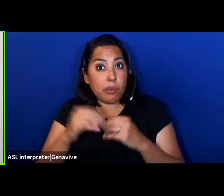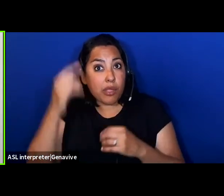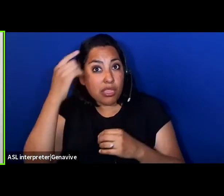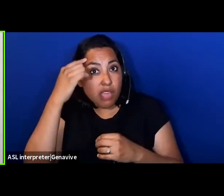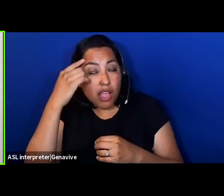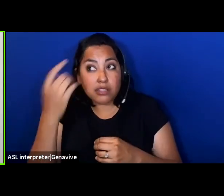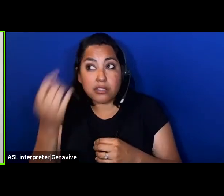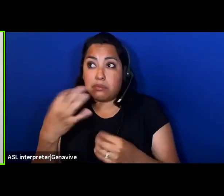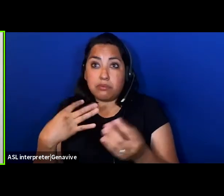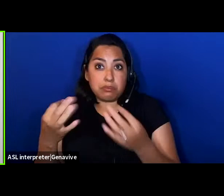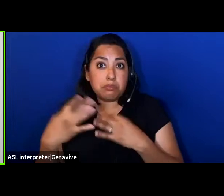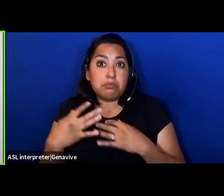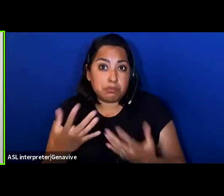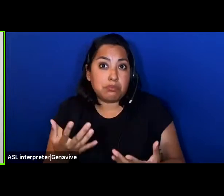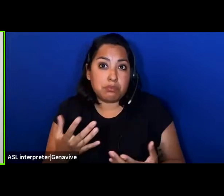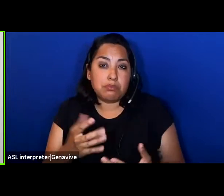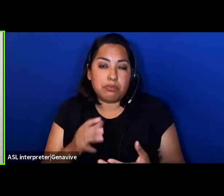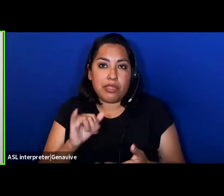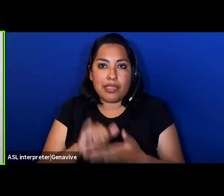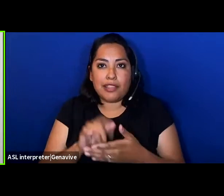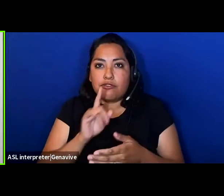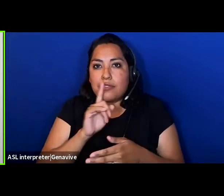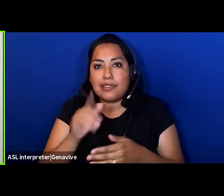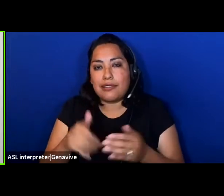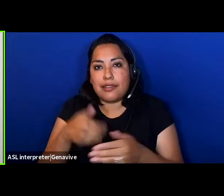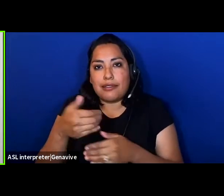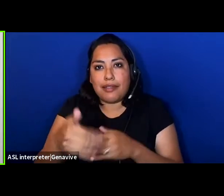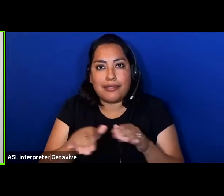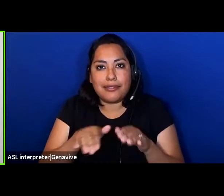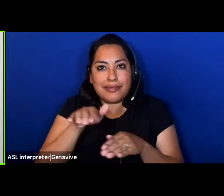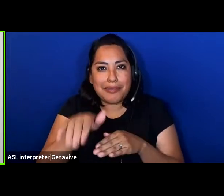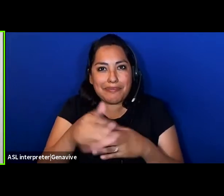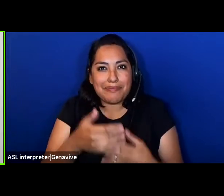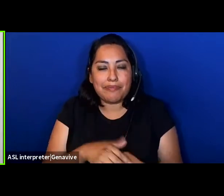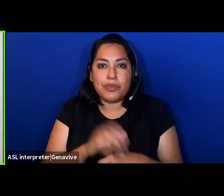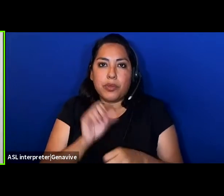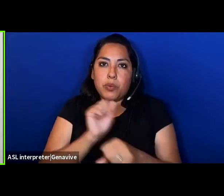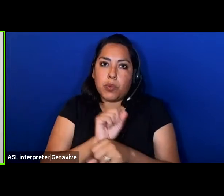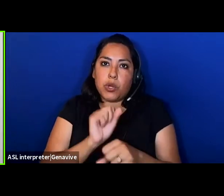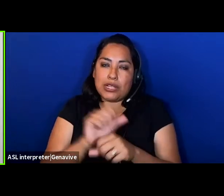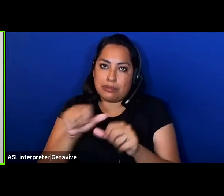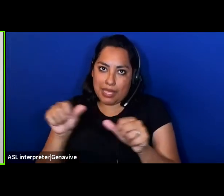kind of the next step in all of this. A lot of workplaces are going to have